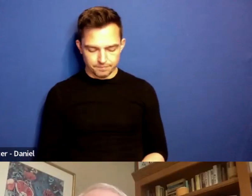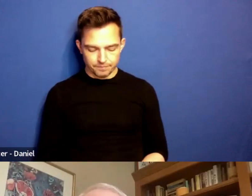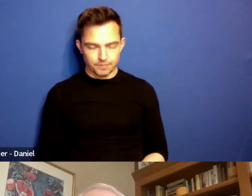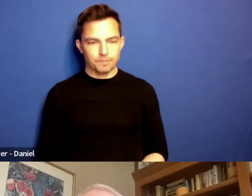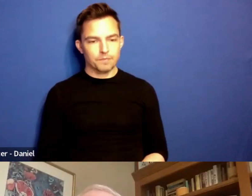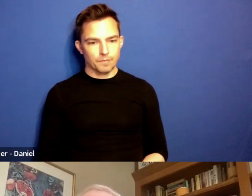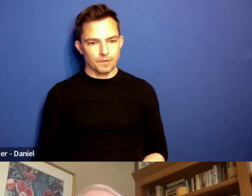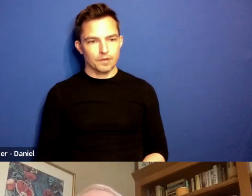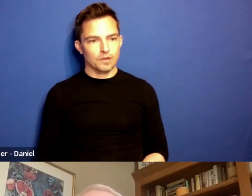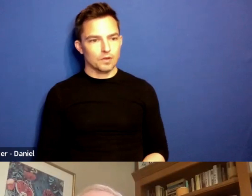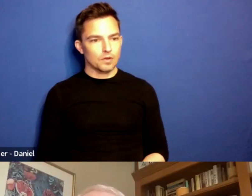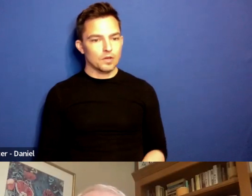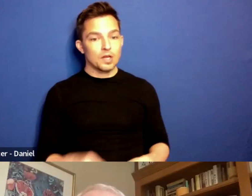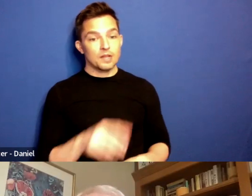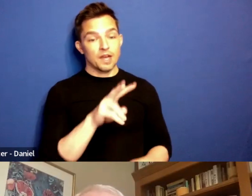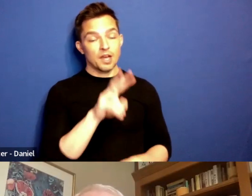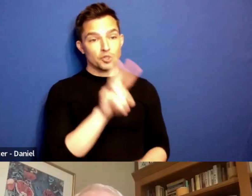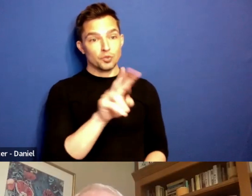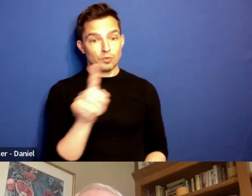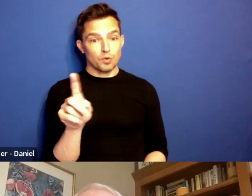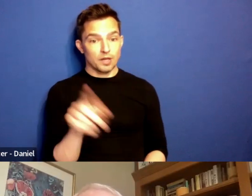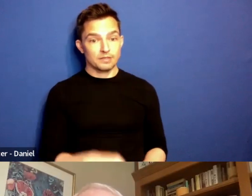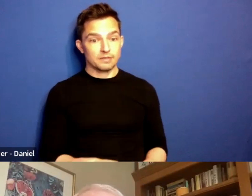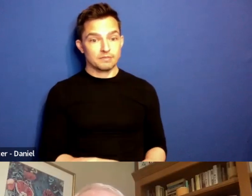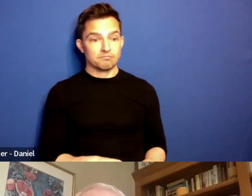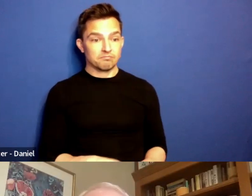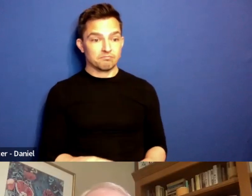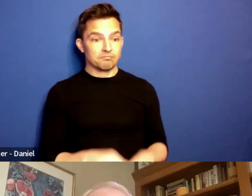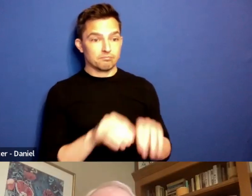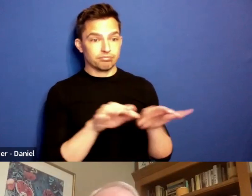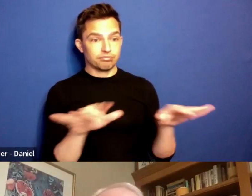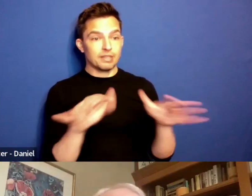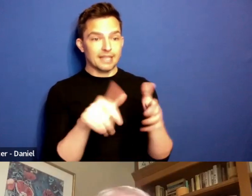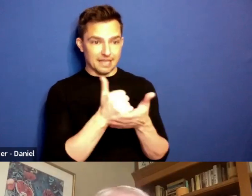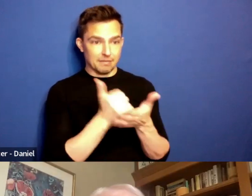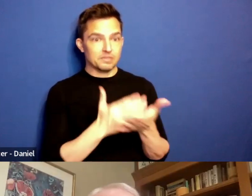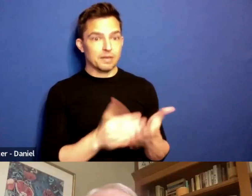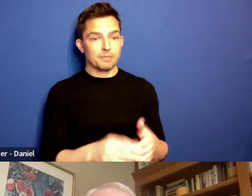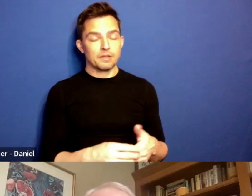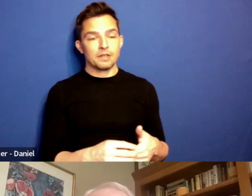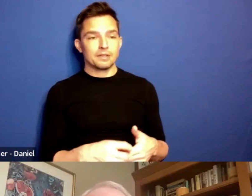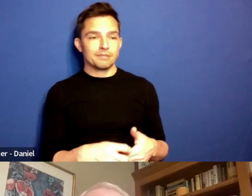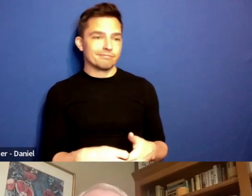one ones. AO has helped that some degree because then you just need to make sure that whoever's answering the 211 line